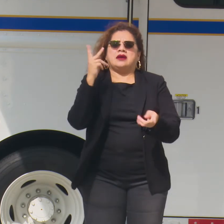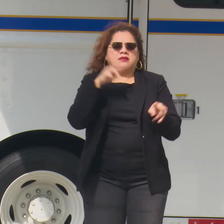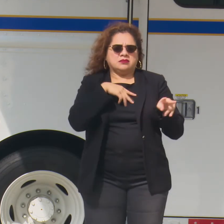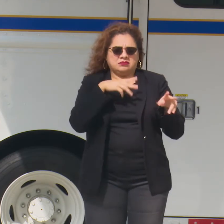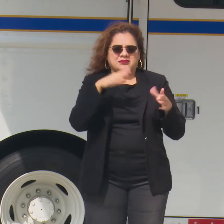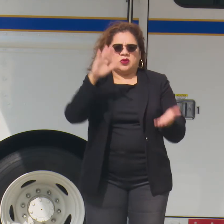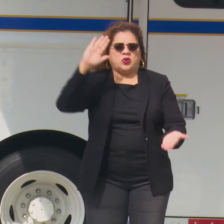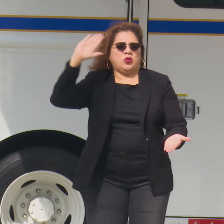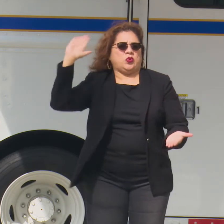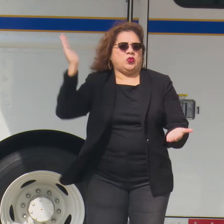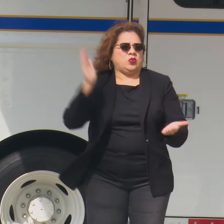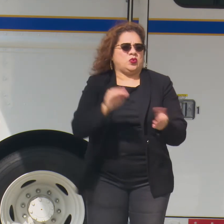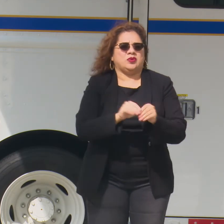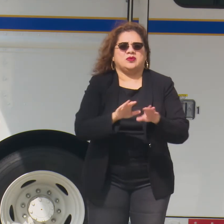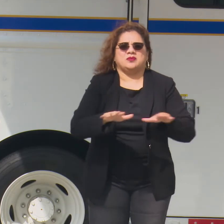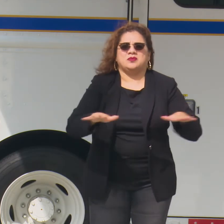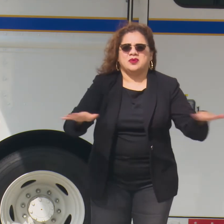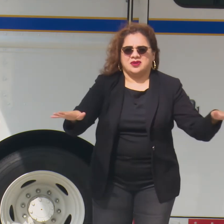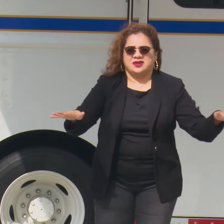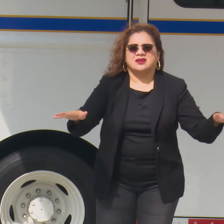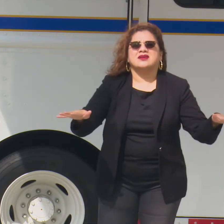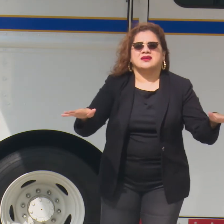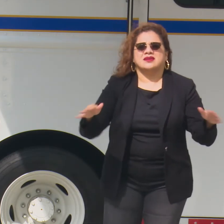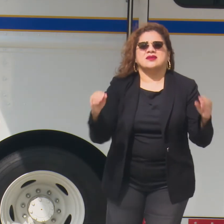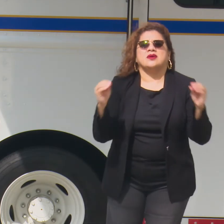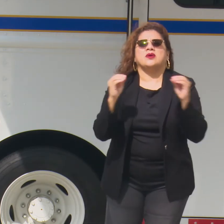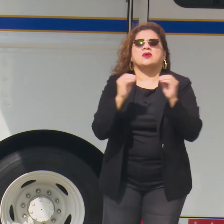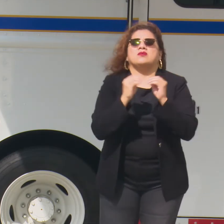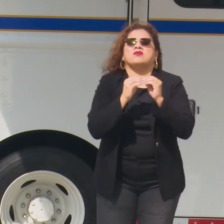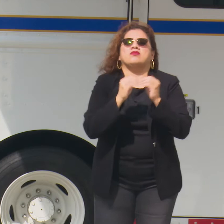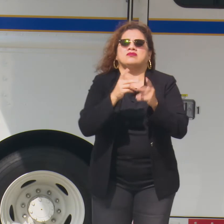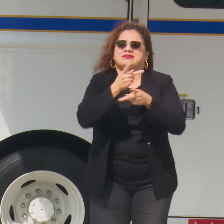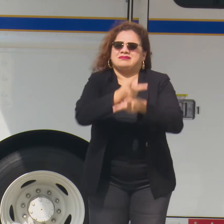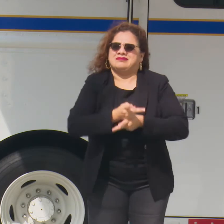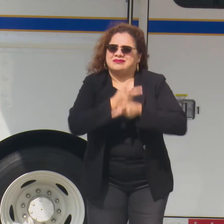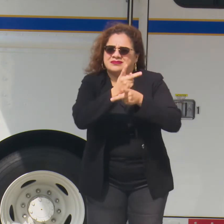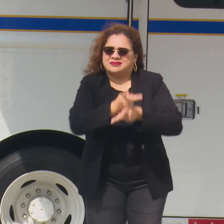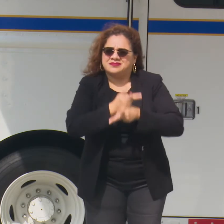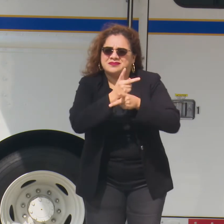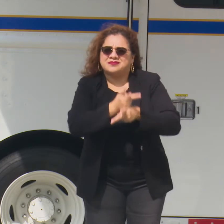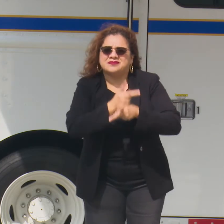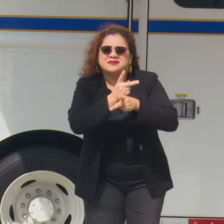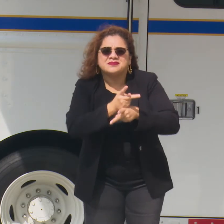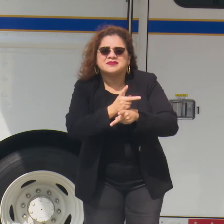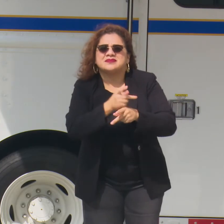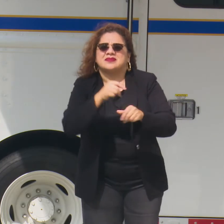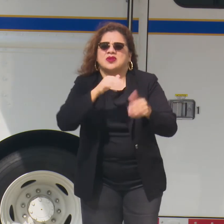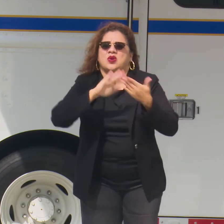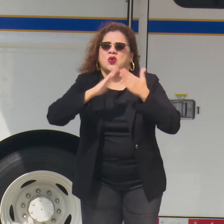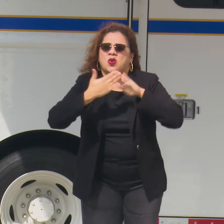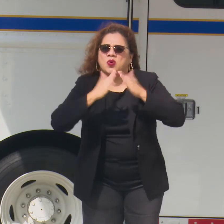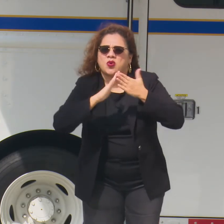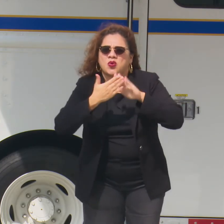be able to take this opportunity to make it more localized and to help people understand the safety of the process and also the safety for